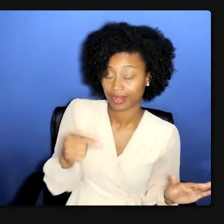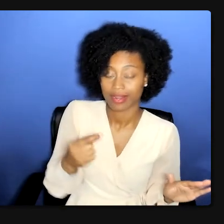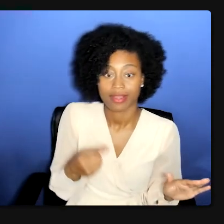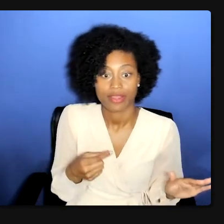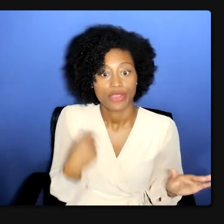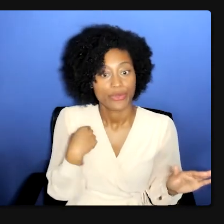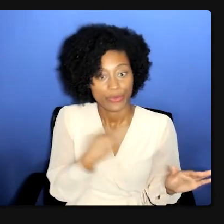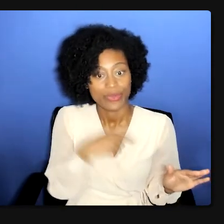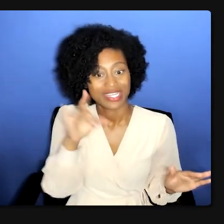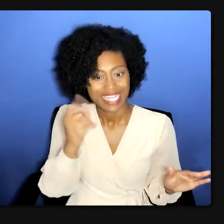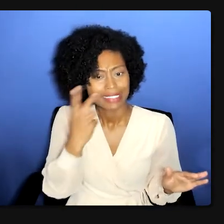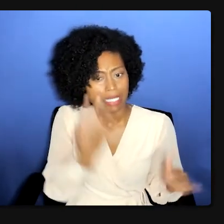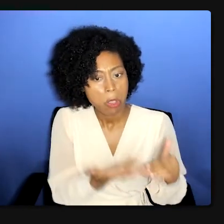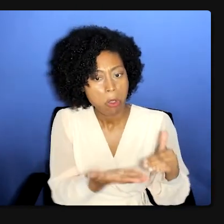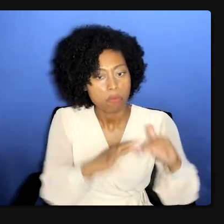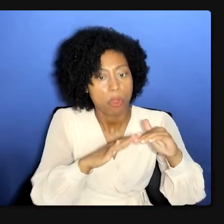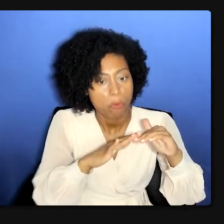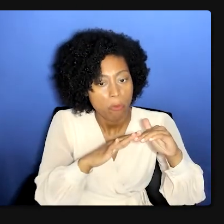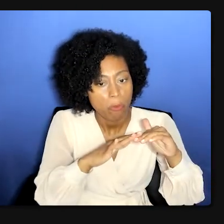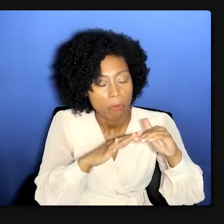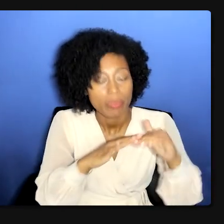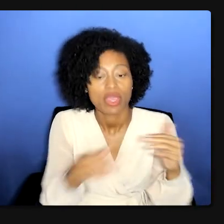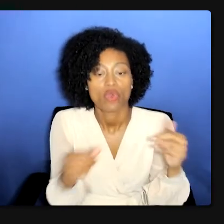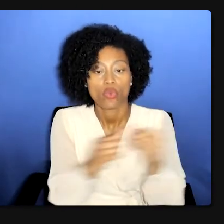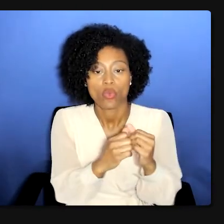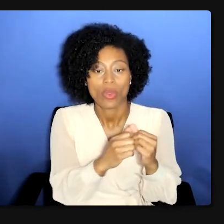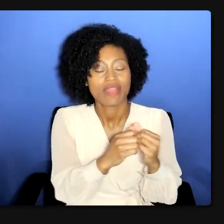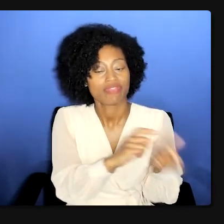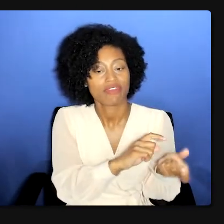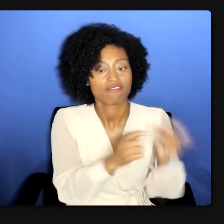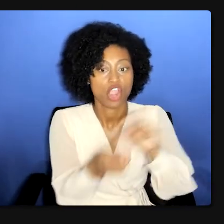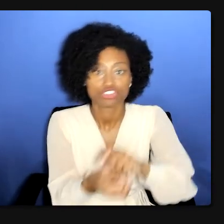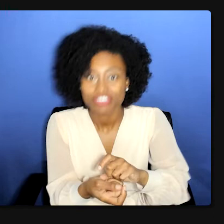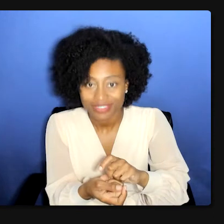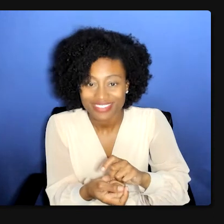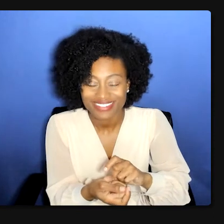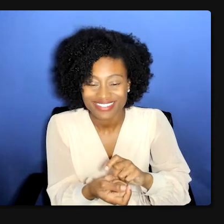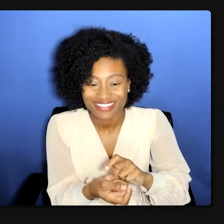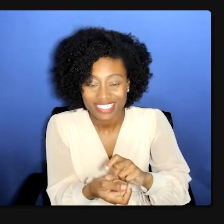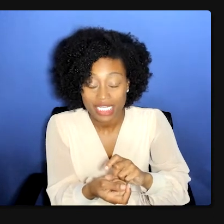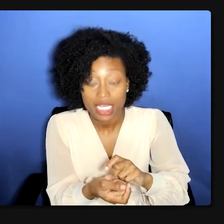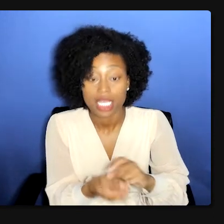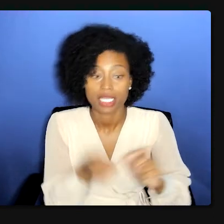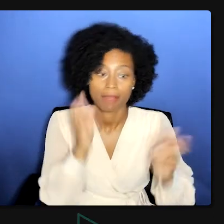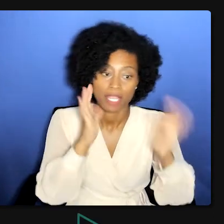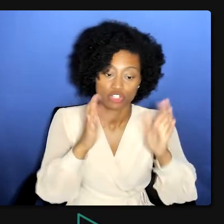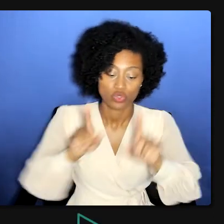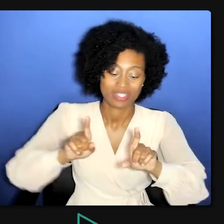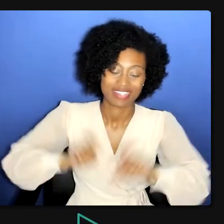is that we did actually see an increase in conversion over the test variant.